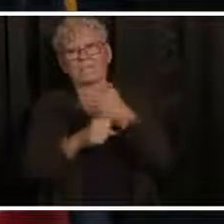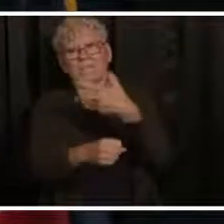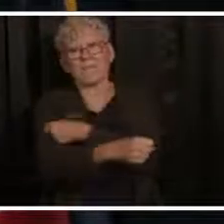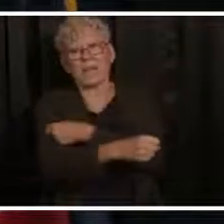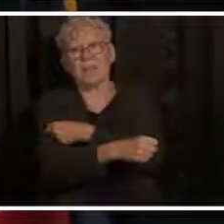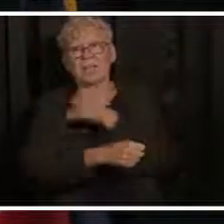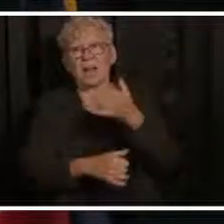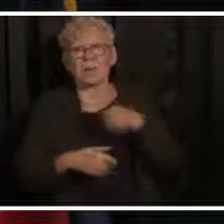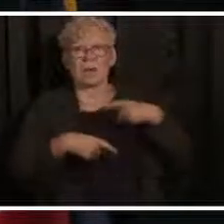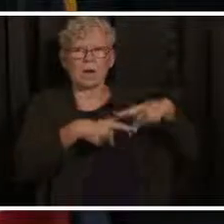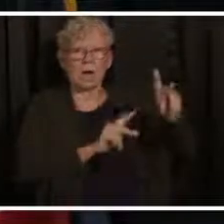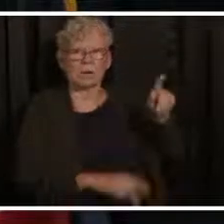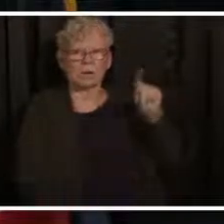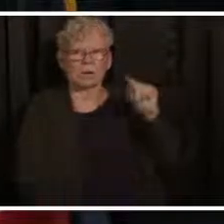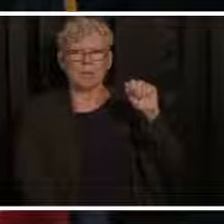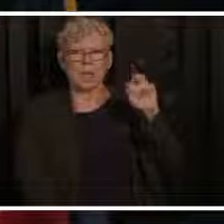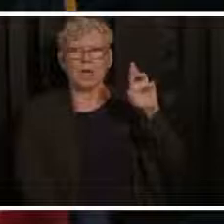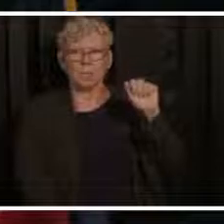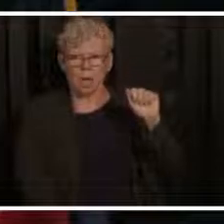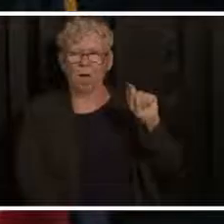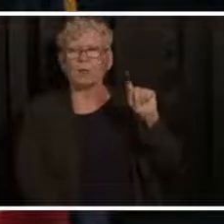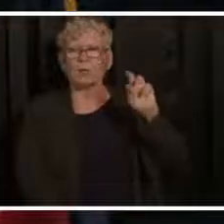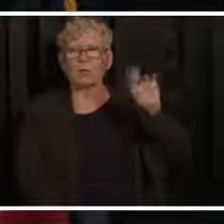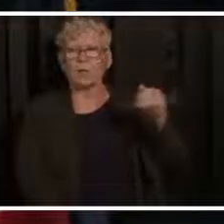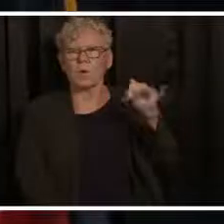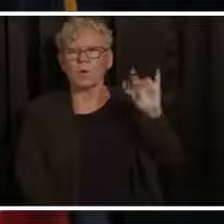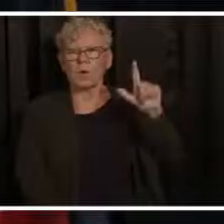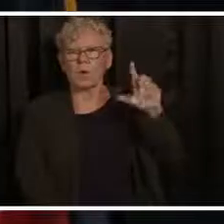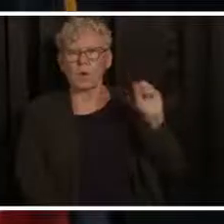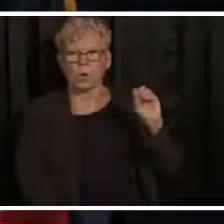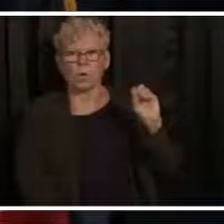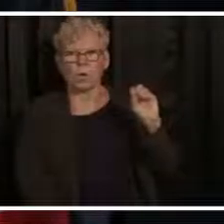Trujillo uh Colorado's COVID-19 vaccine campaign manager and